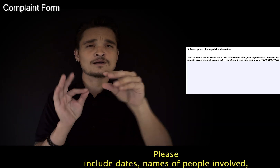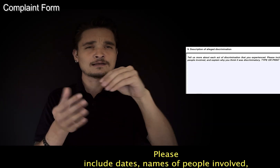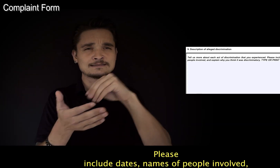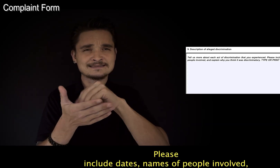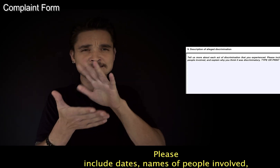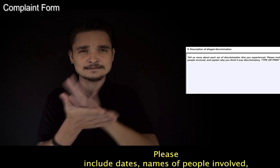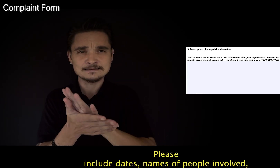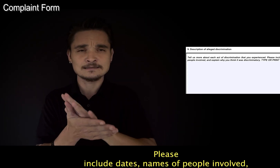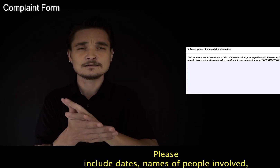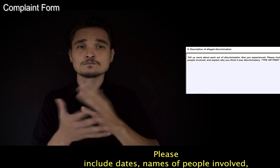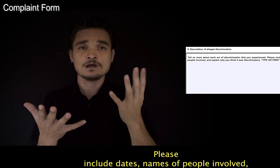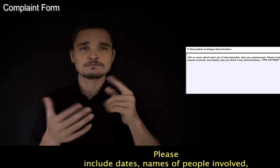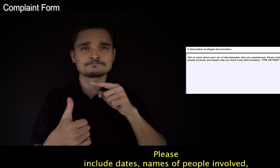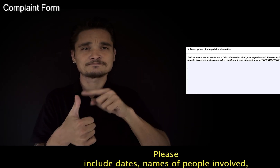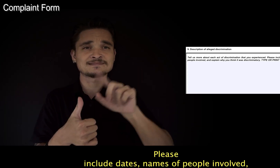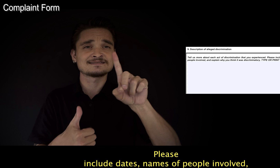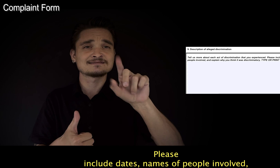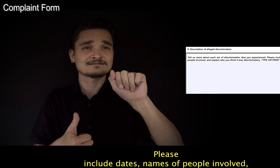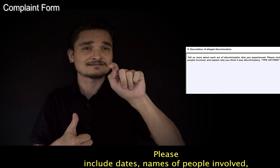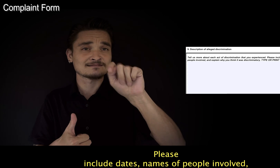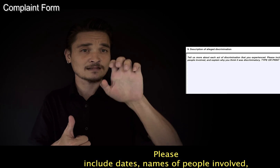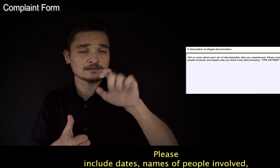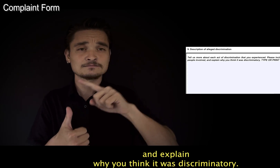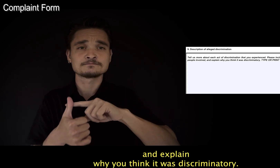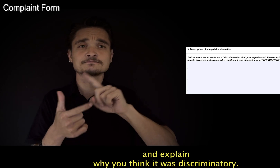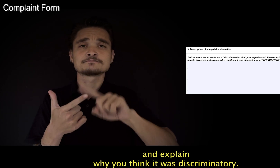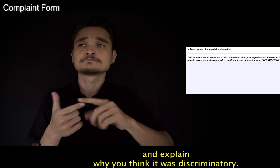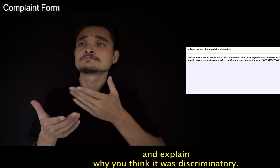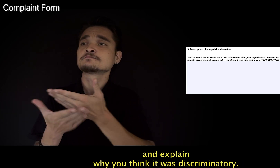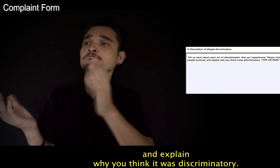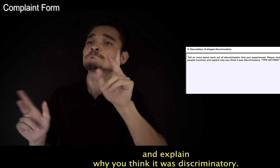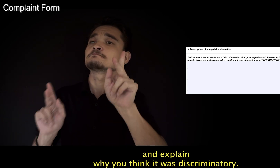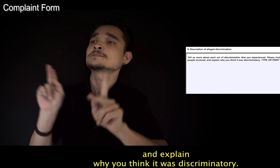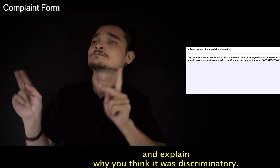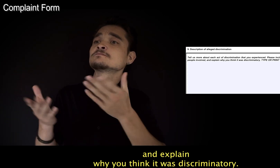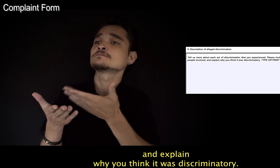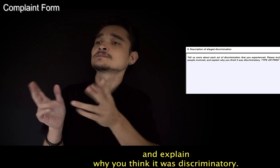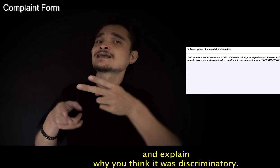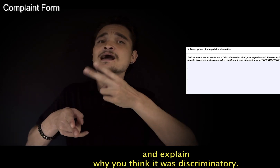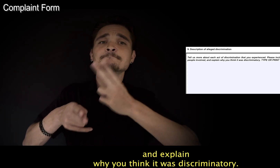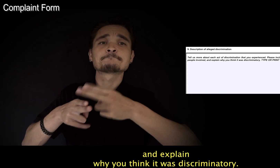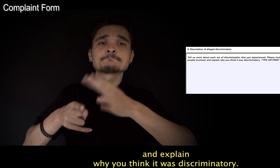Please include dates, names of people involved, and explain why you think it was discriminatory.